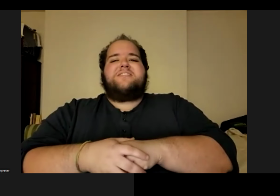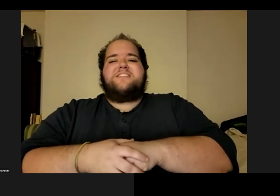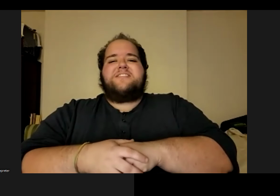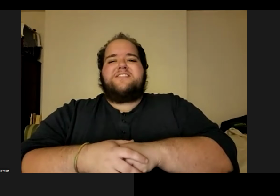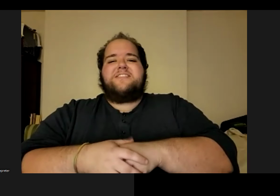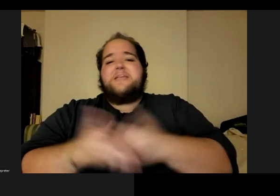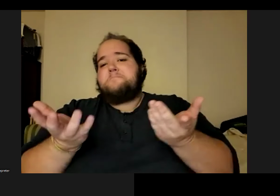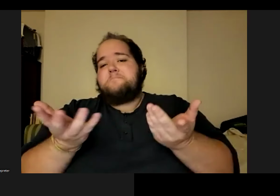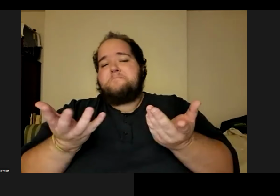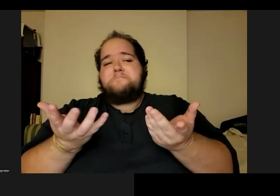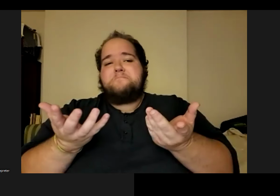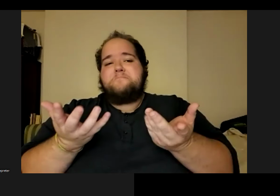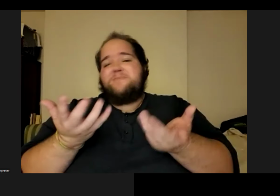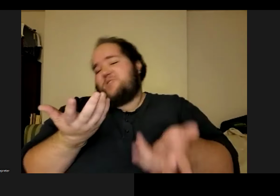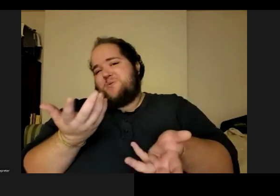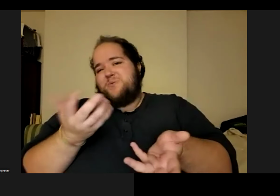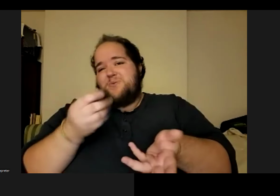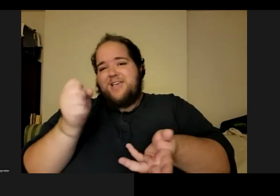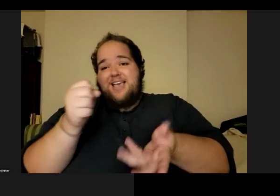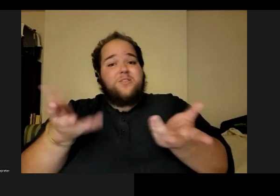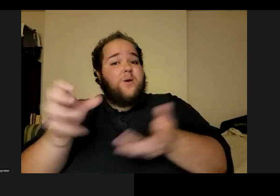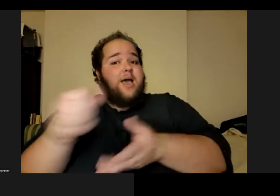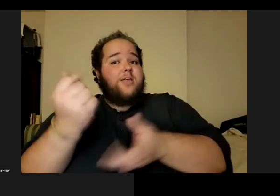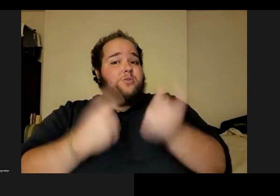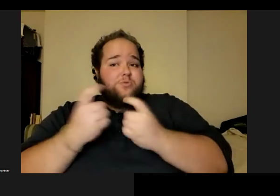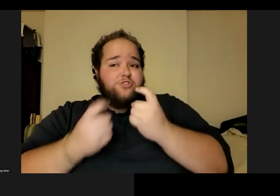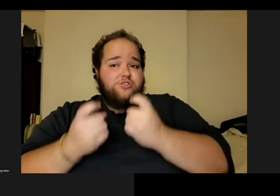So yeah, does anyone have any other questions or thoughts?